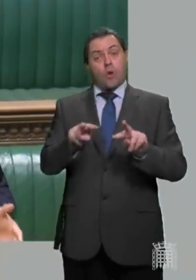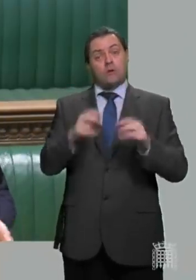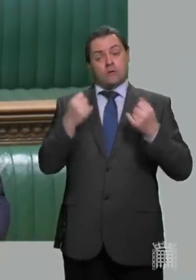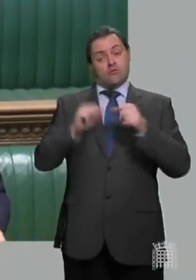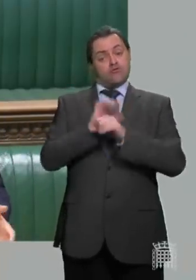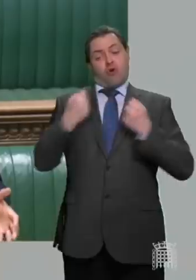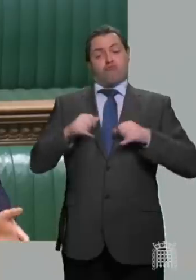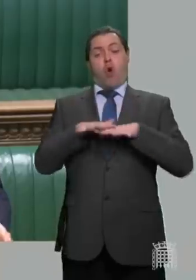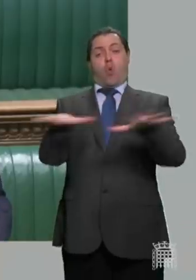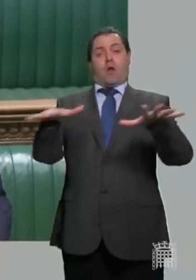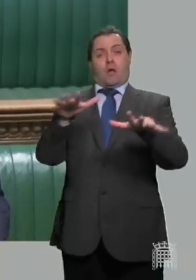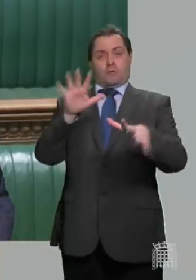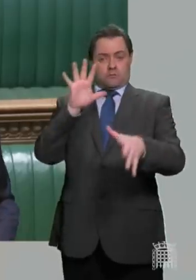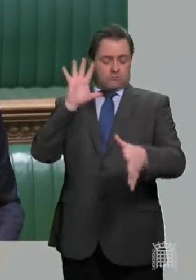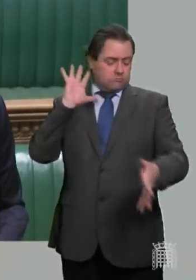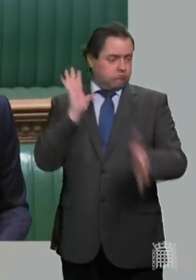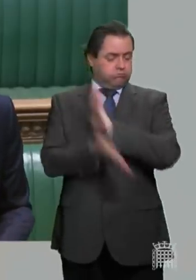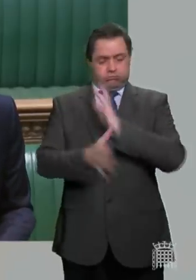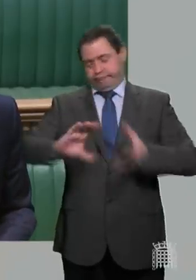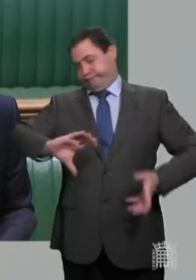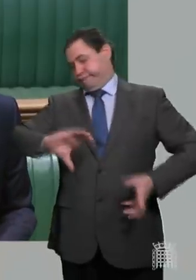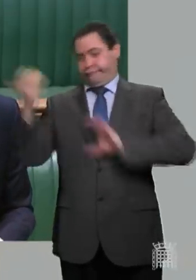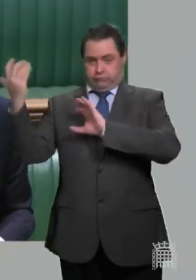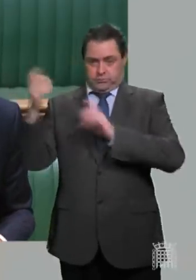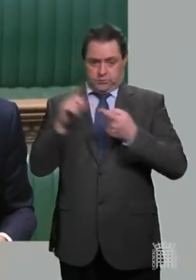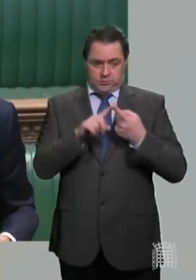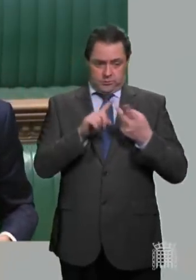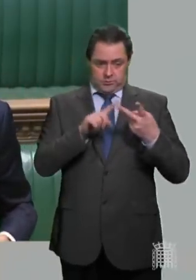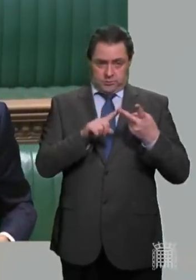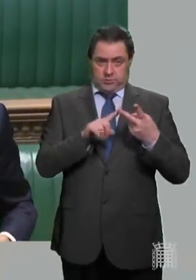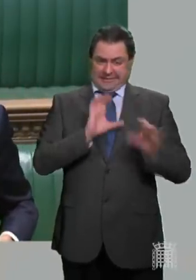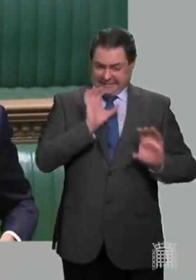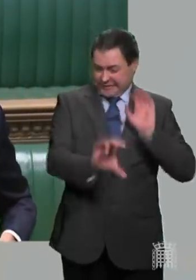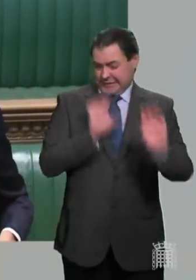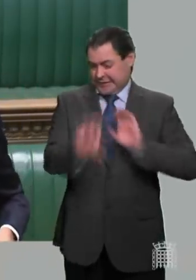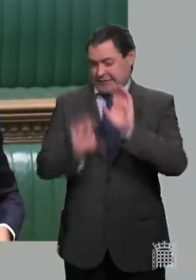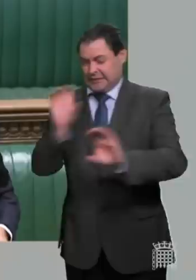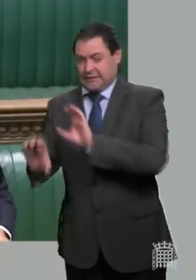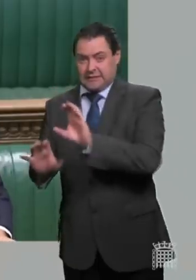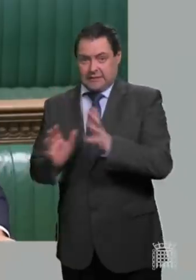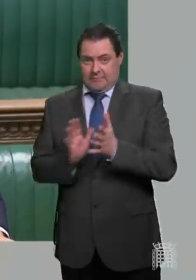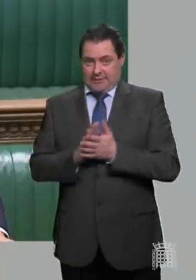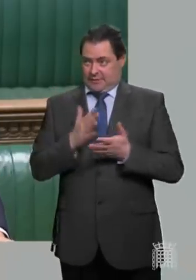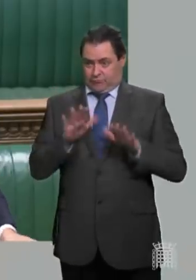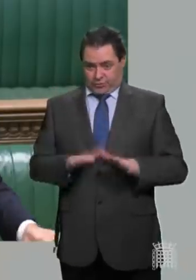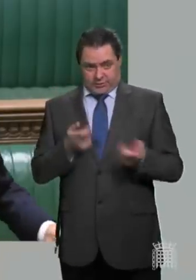of support unimaginable only 12 months ago, has created huge challenges for our public finances.